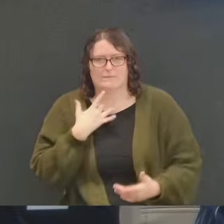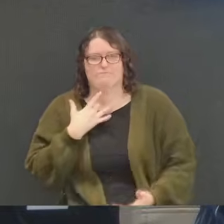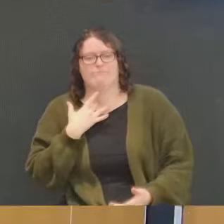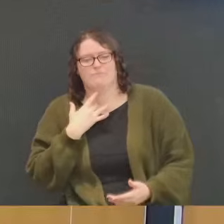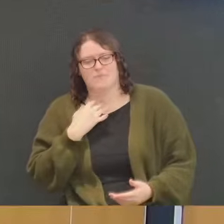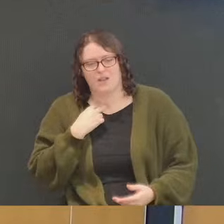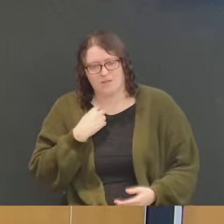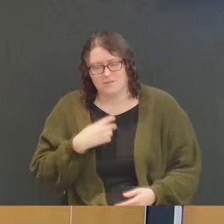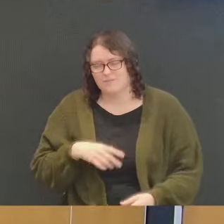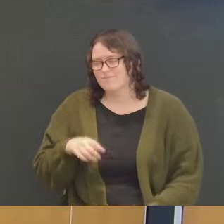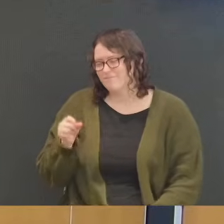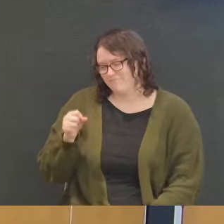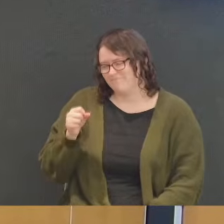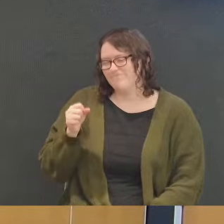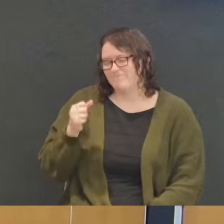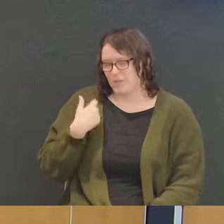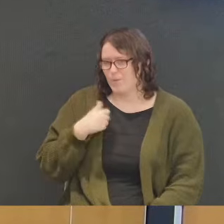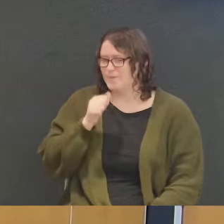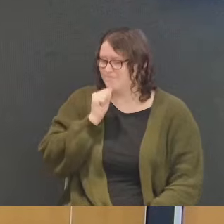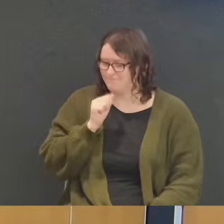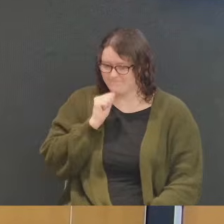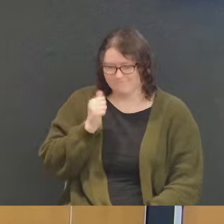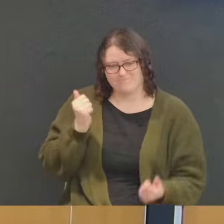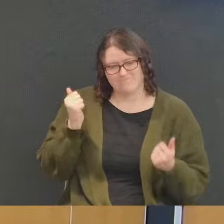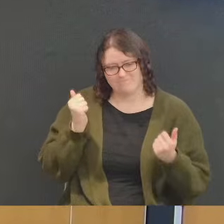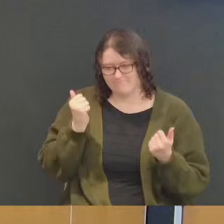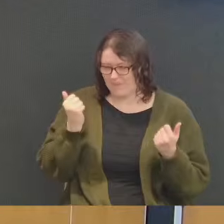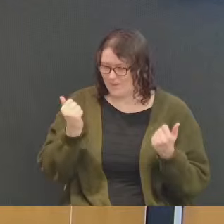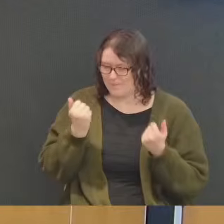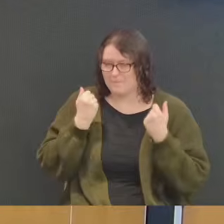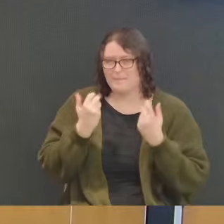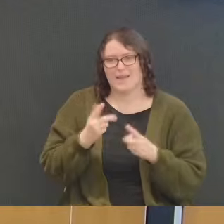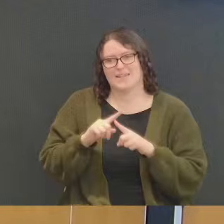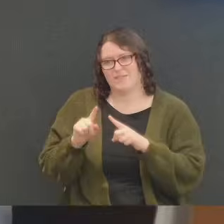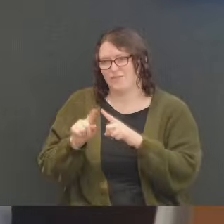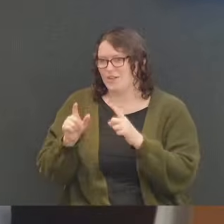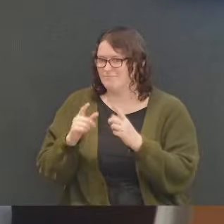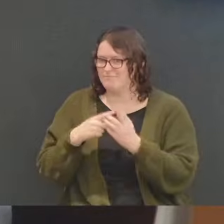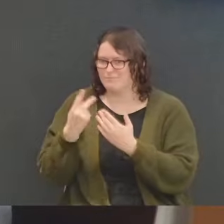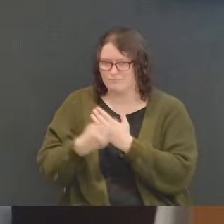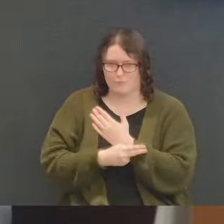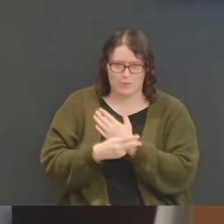something we're dealing with all the time now as the Board is aware that you know we've gone away